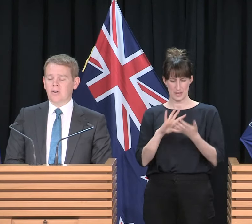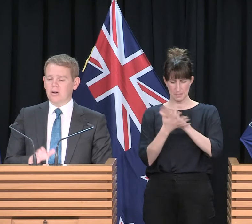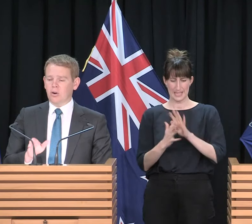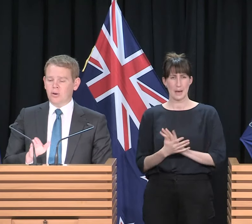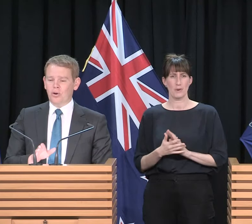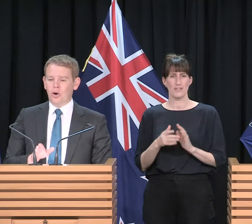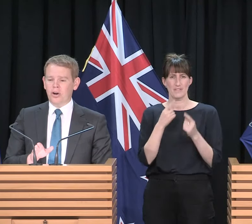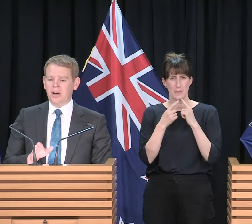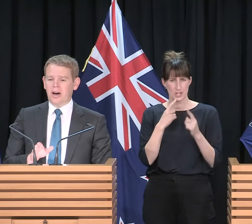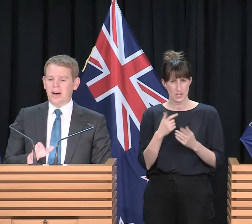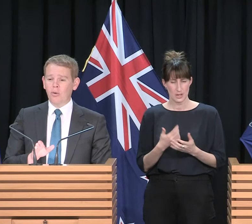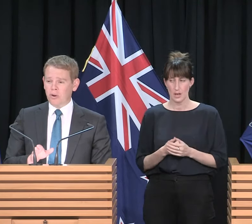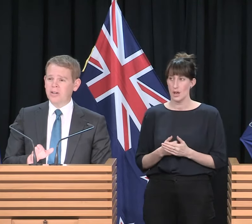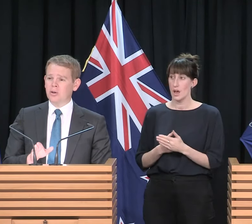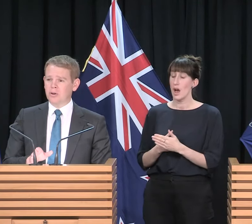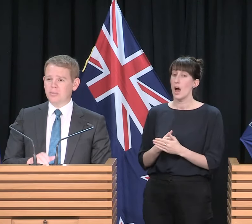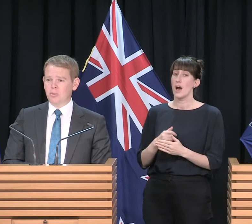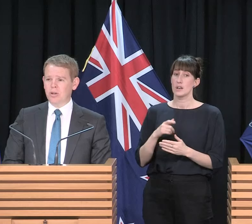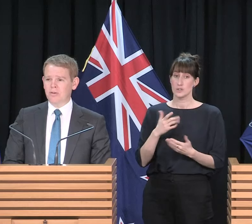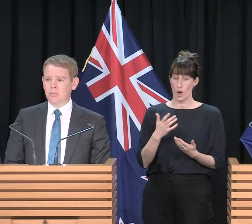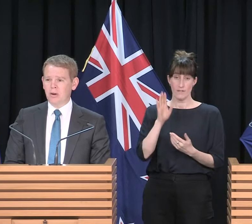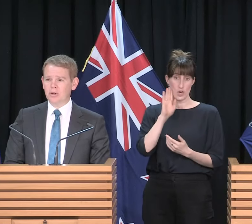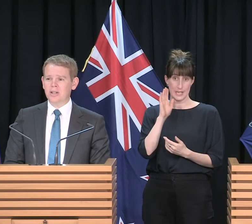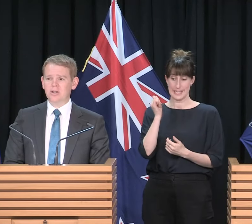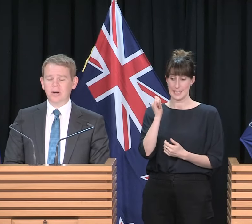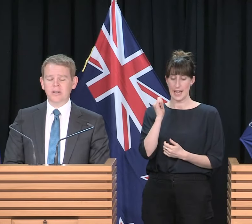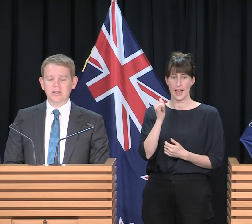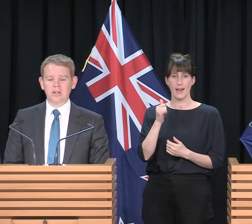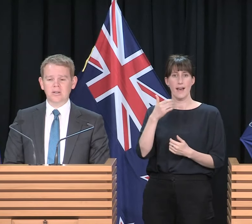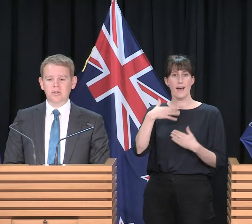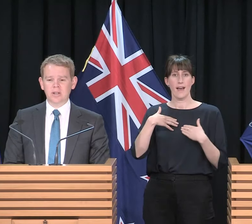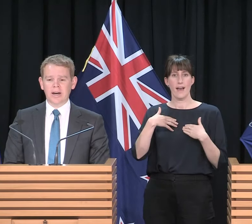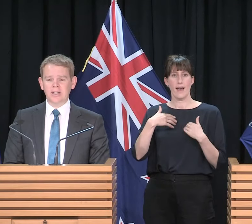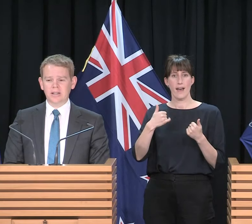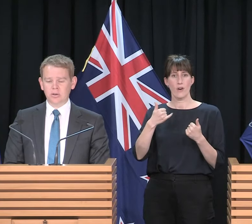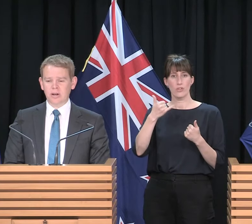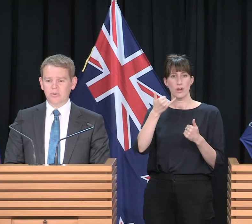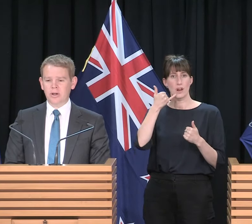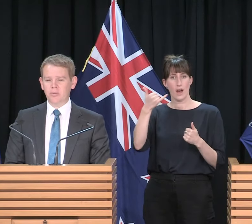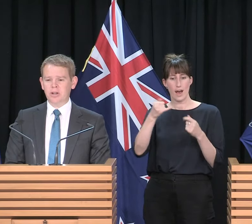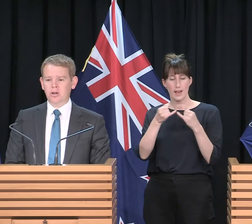process. There will be further pop-up centres in other parts of the country over the coming days